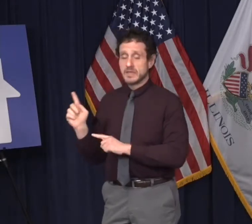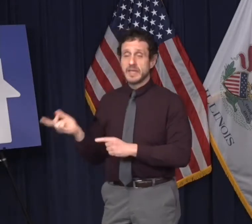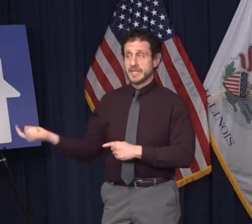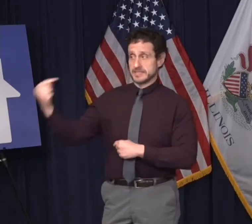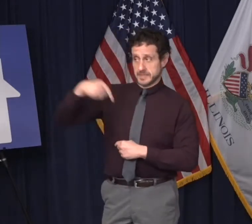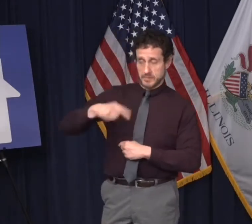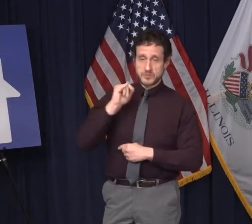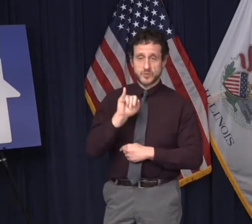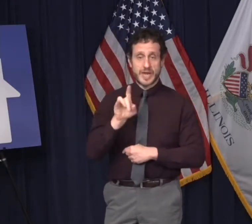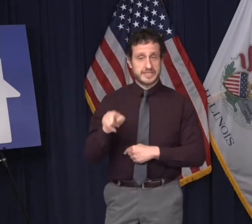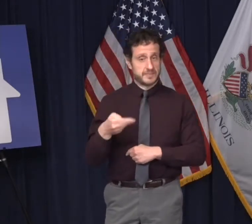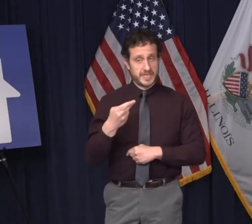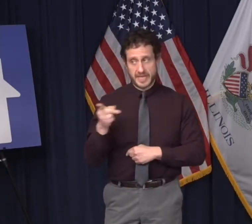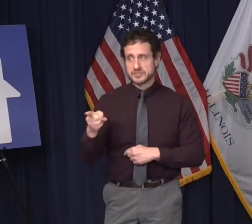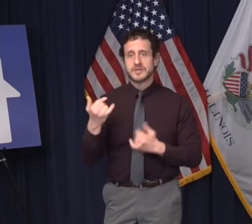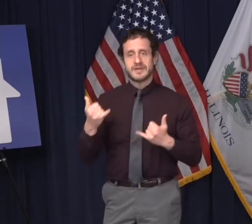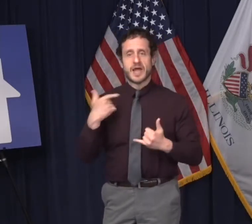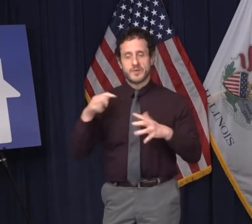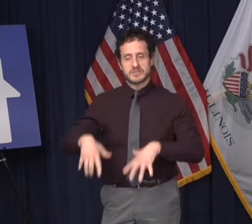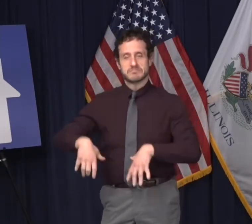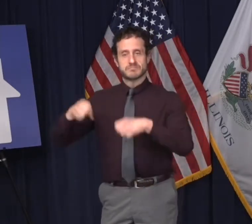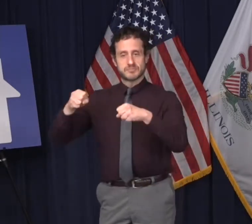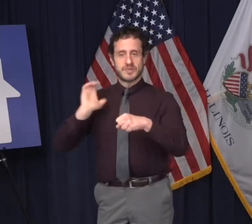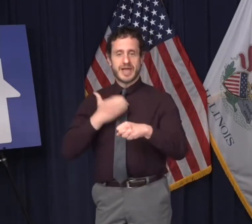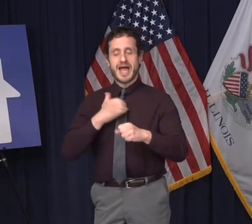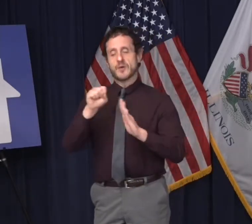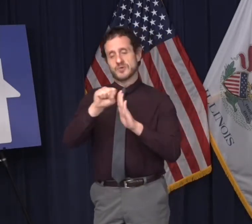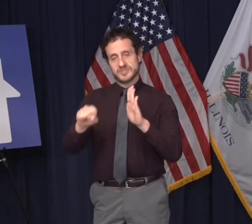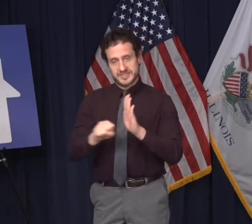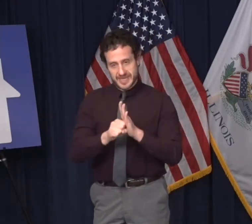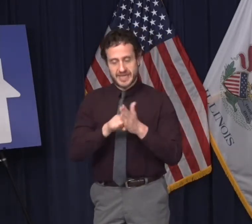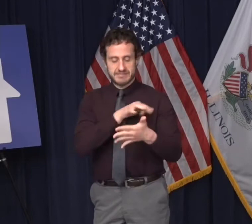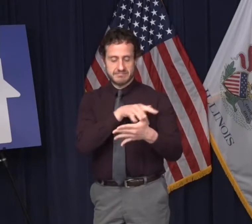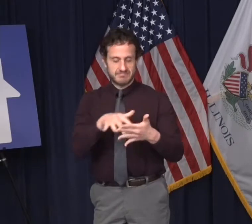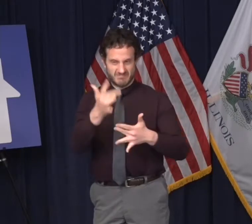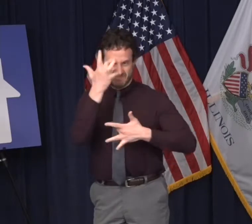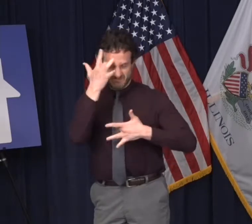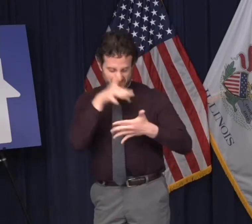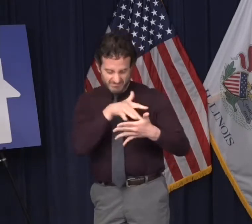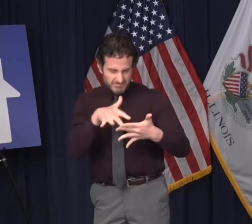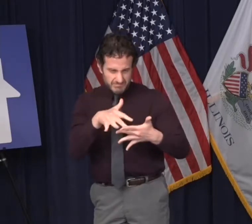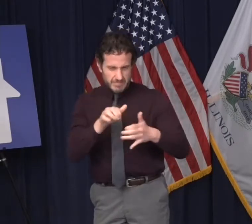THE DOCTOR HAS STEPPED IN AT IDPH AS OUR ACTING STATE